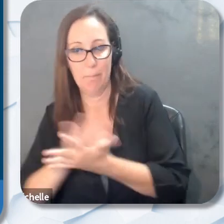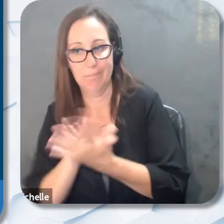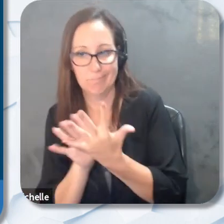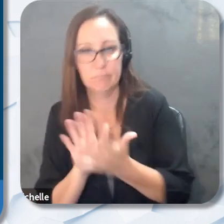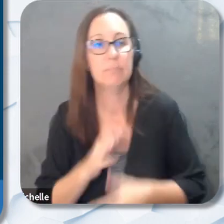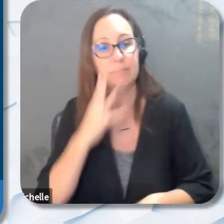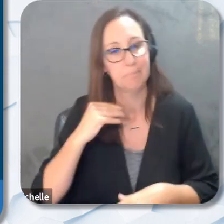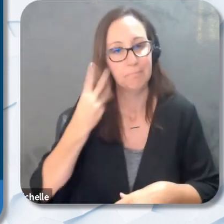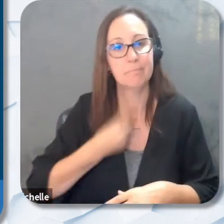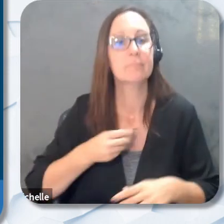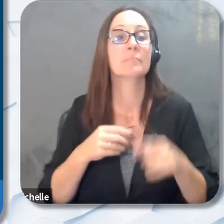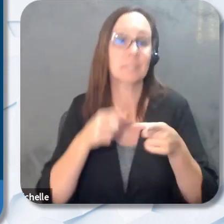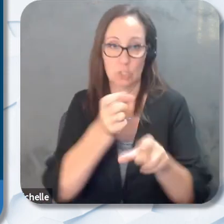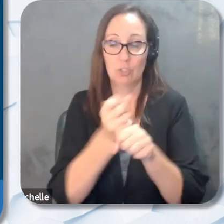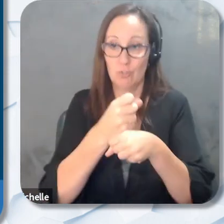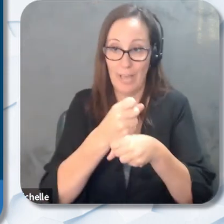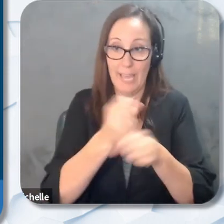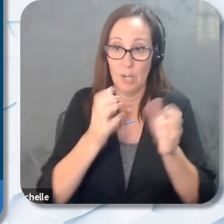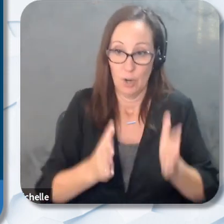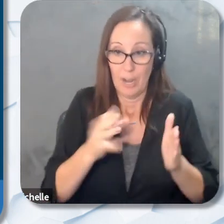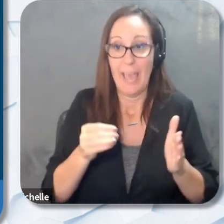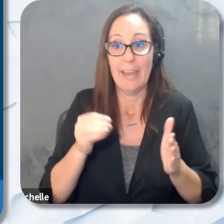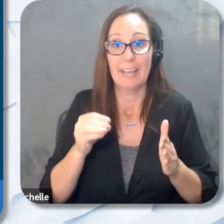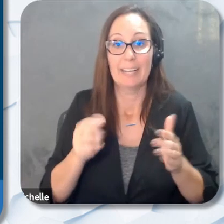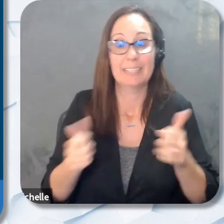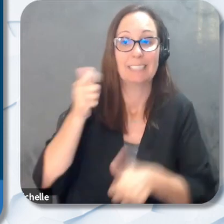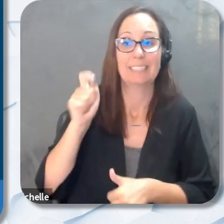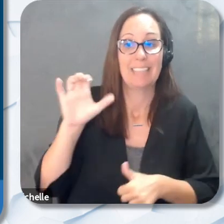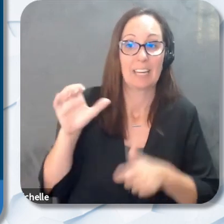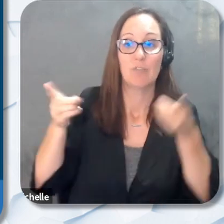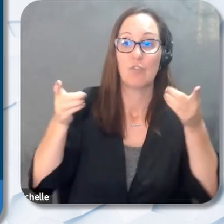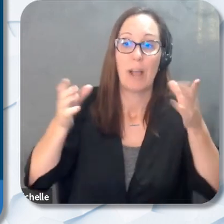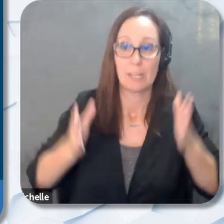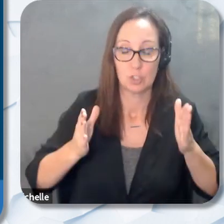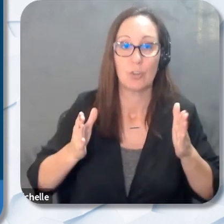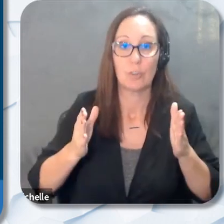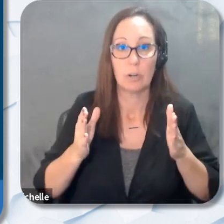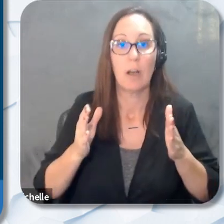She is the creator and is the executive director for the Center of district, innovation and